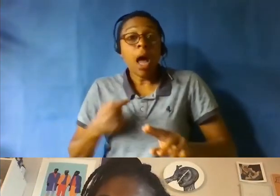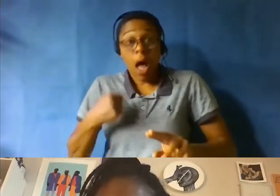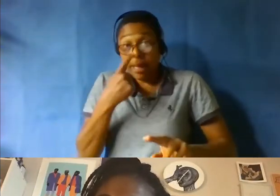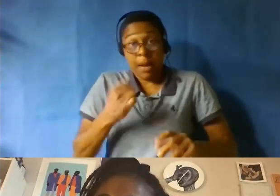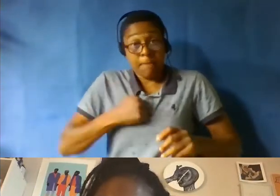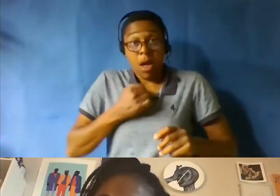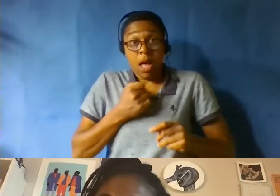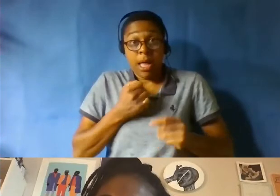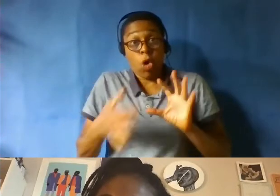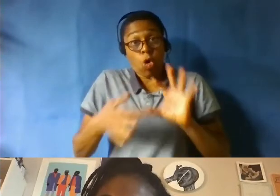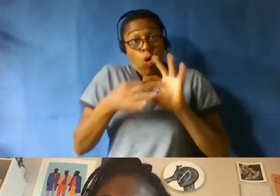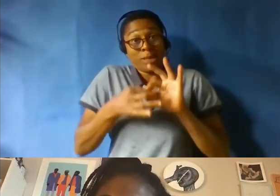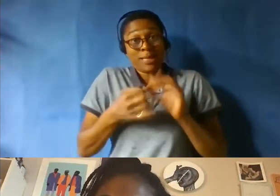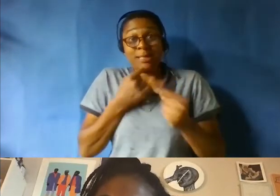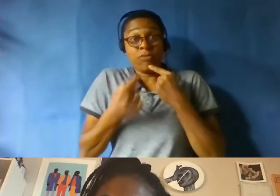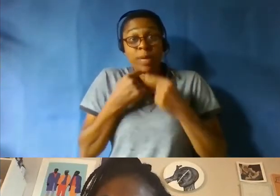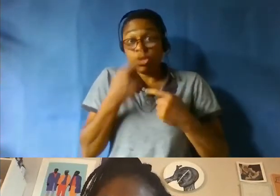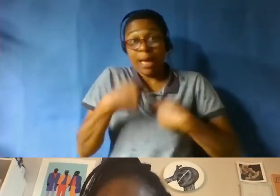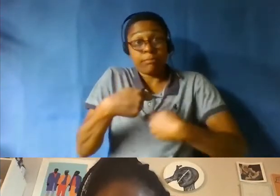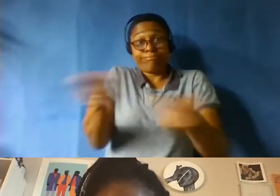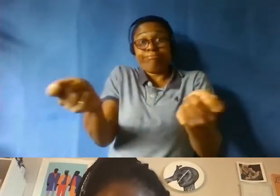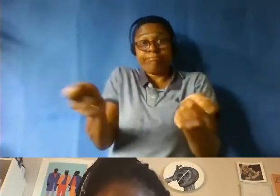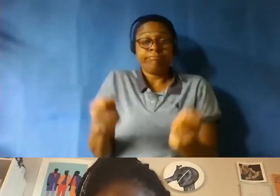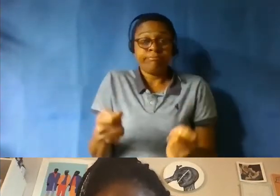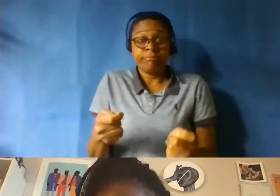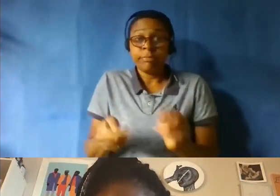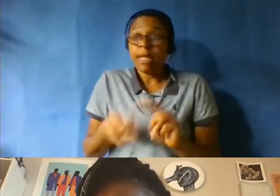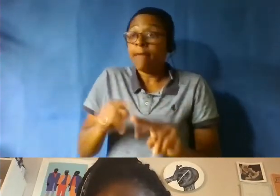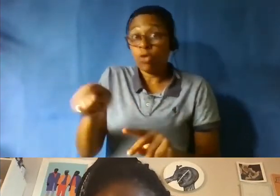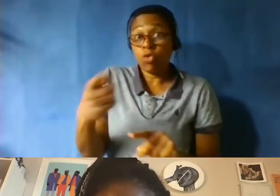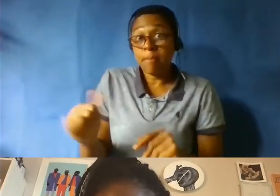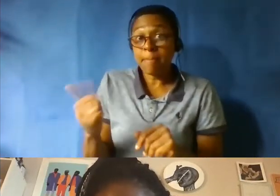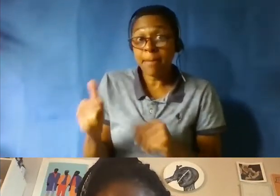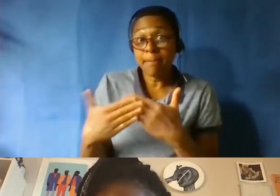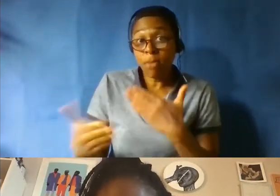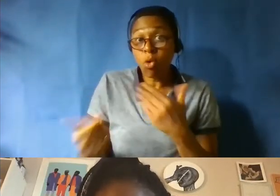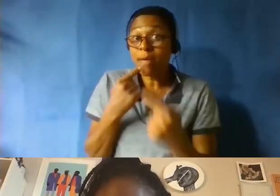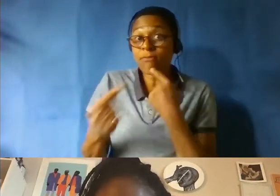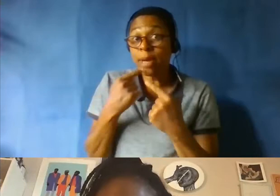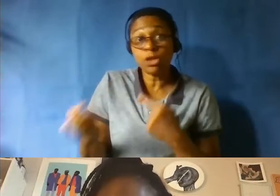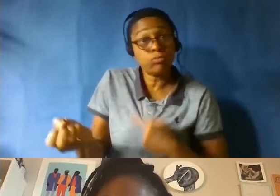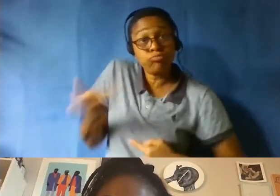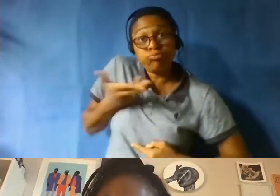could enlighten me with more experience and coming from a different place than I